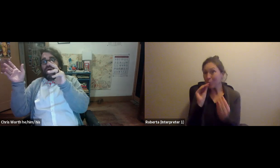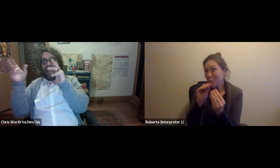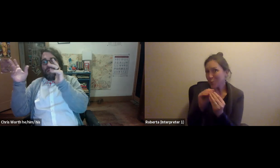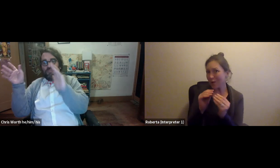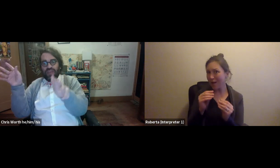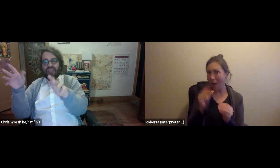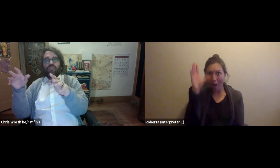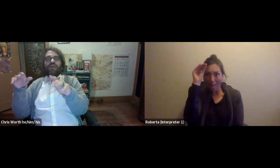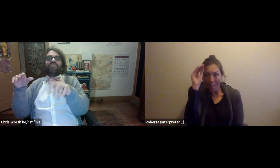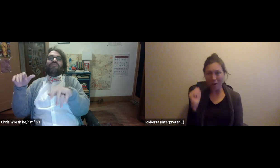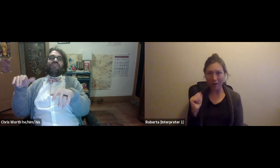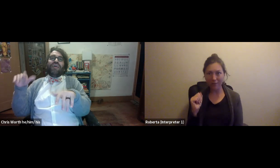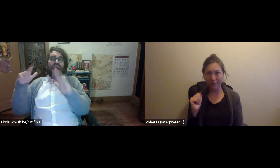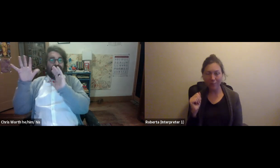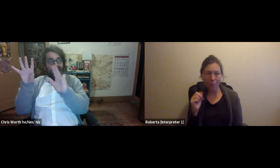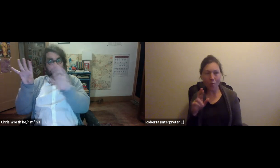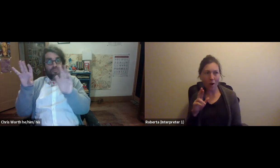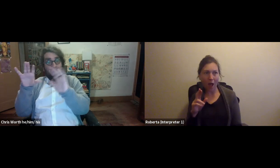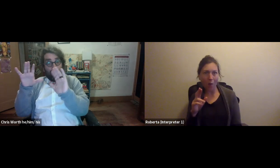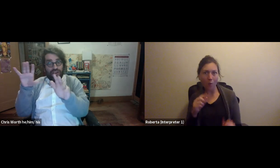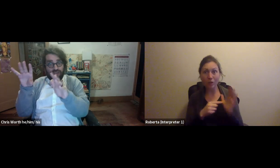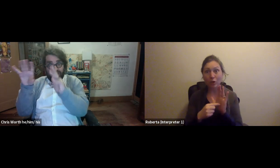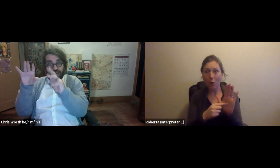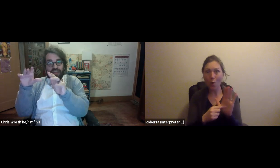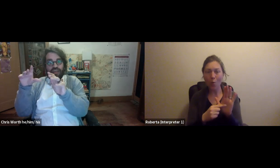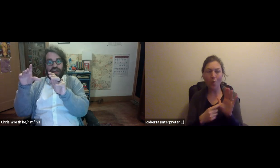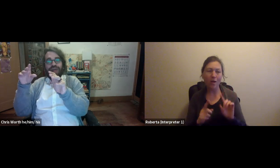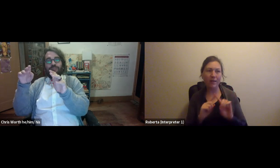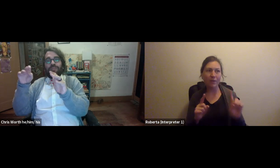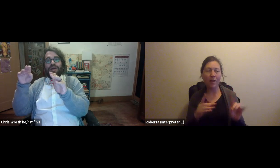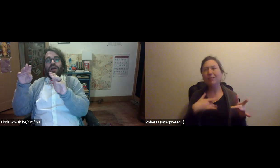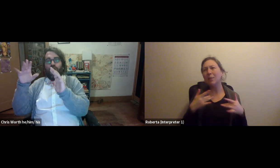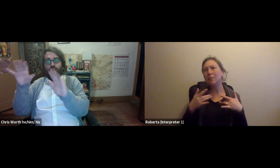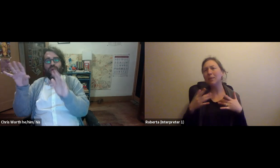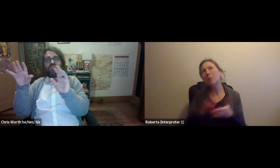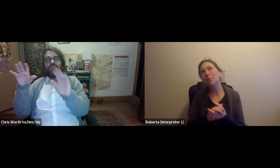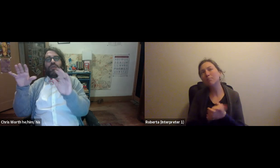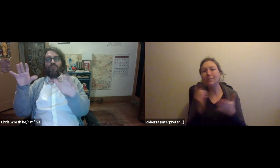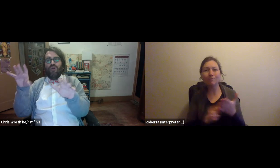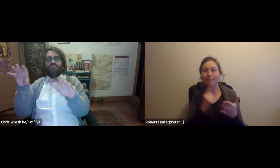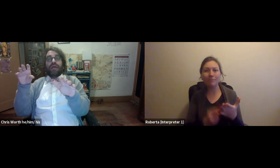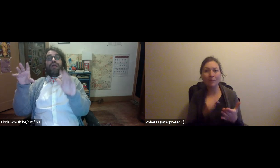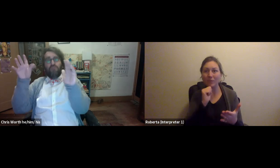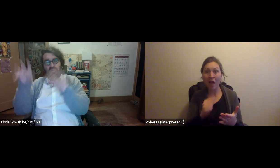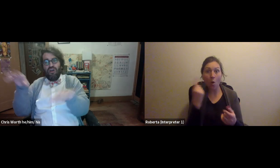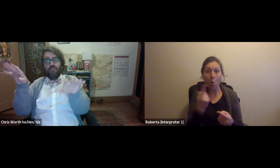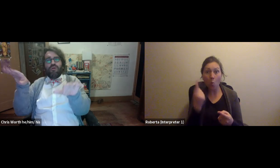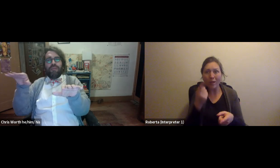I would be expressive, and sometimes I wouldn't always be appropriate. We'll talk more about